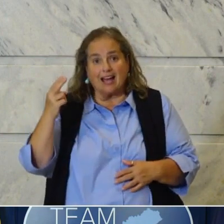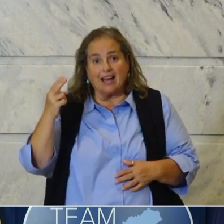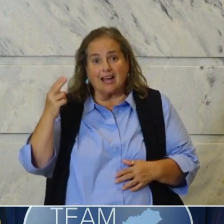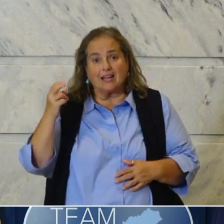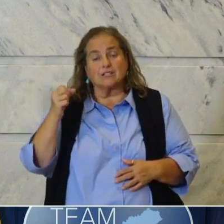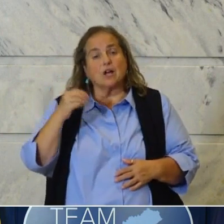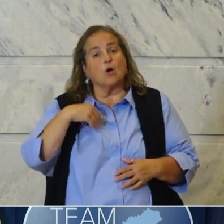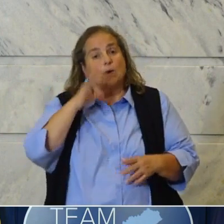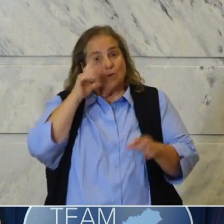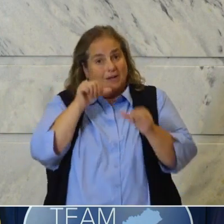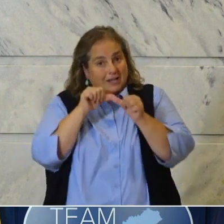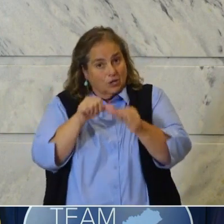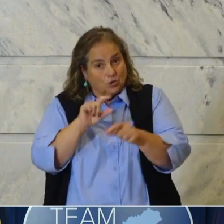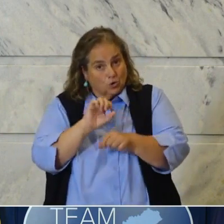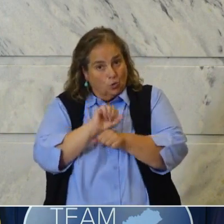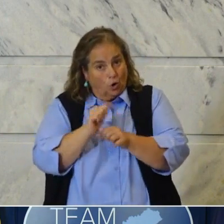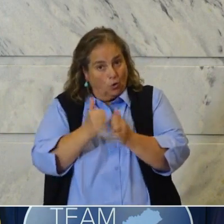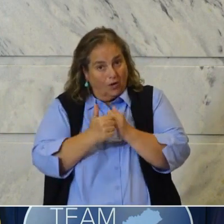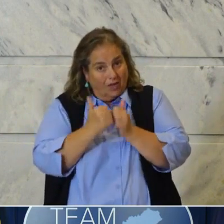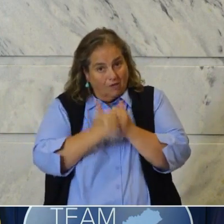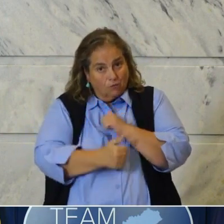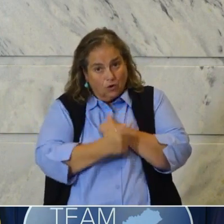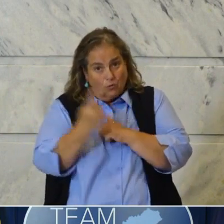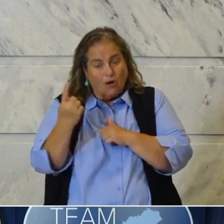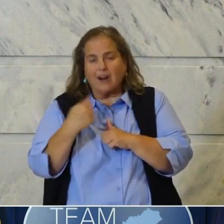continue to work with everybody. I really am grateful. It's been a long